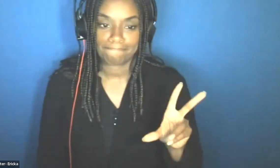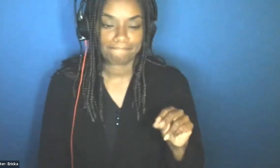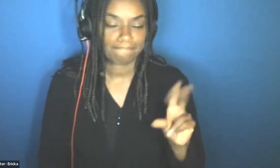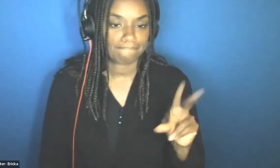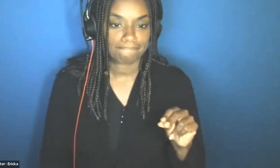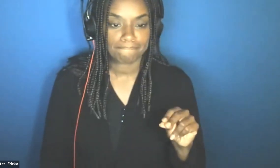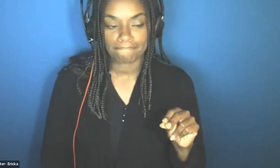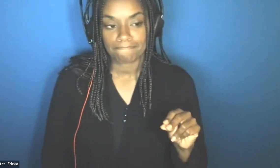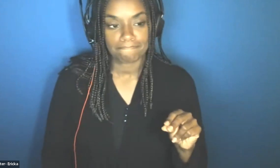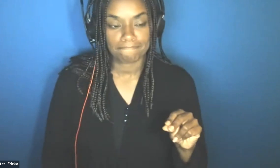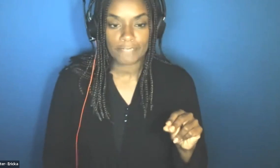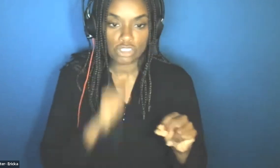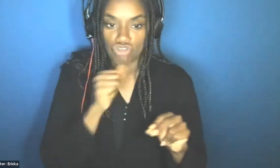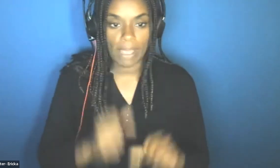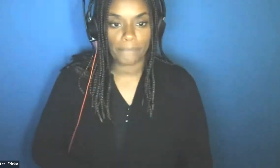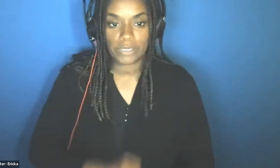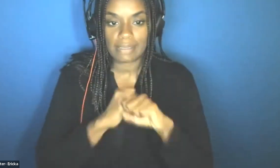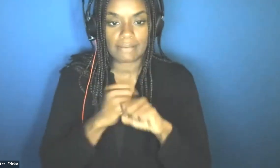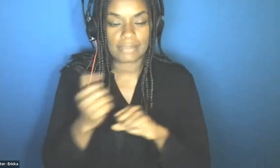What if Julie's employer found out that she recently used cocaine while in MAT? Does Julie have rights now?